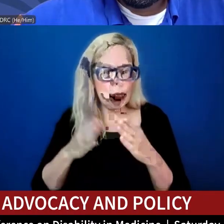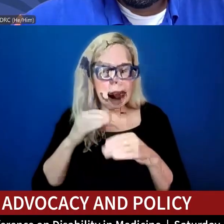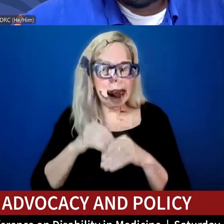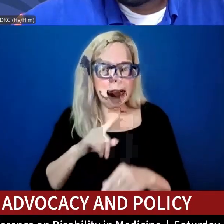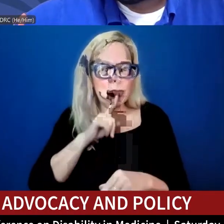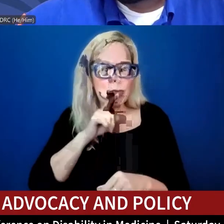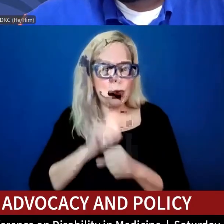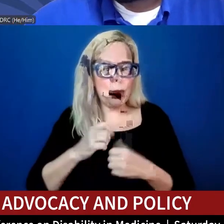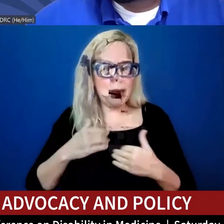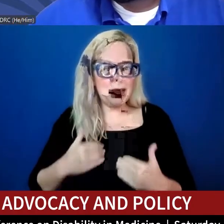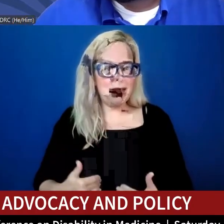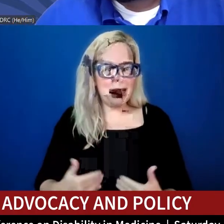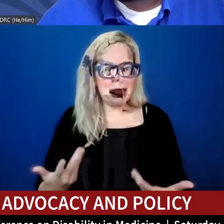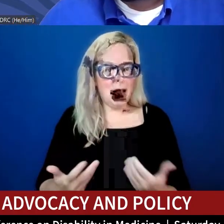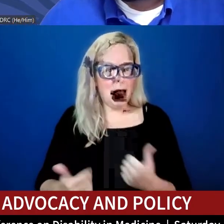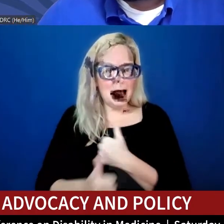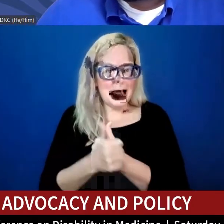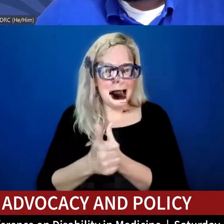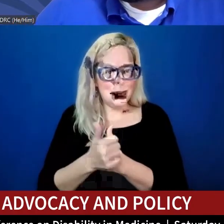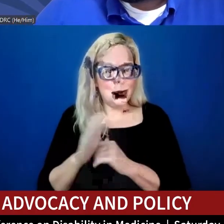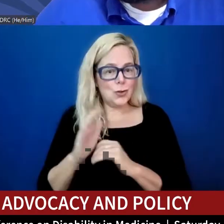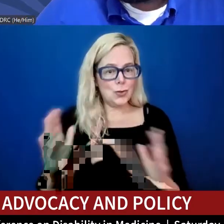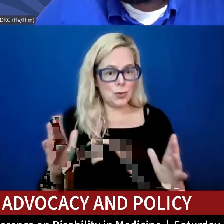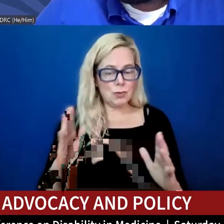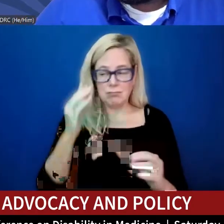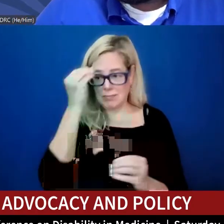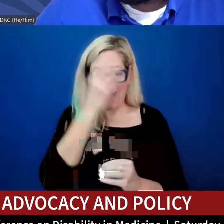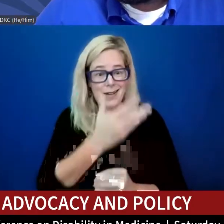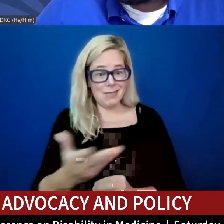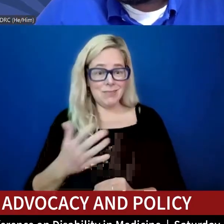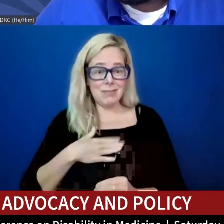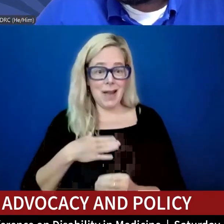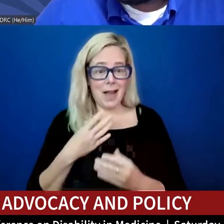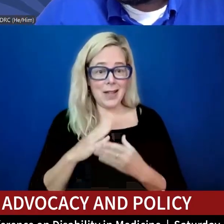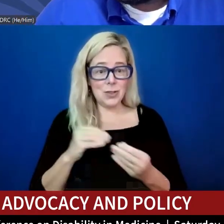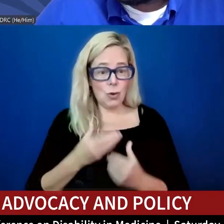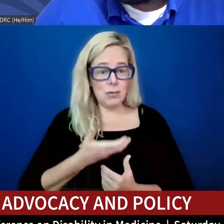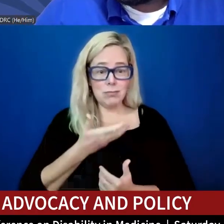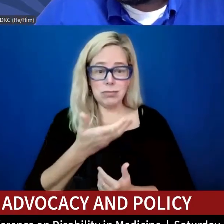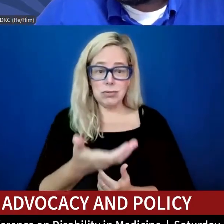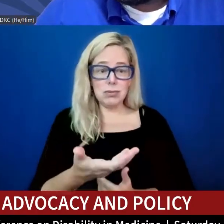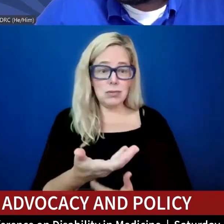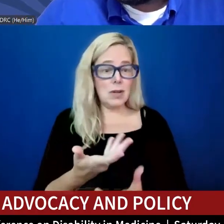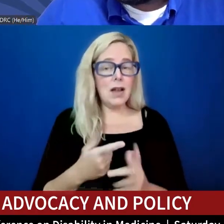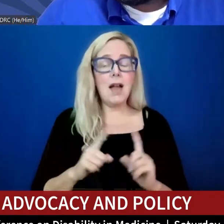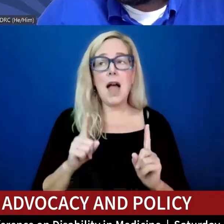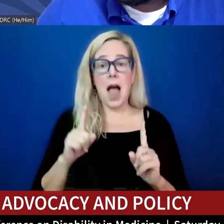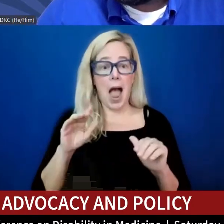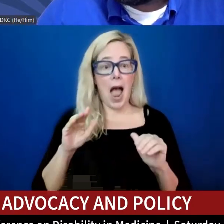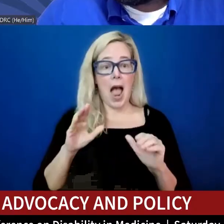Um I can't I can share my stories. I was ch I was forced to choose between an operation I needed to